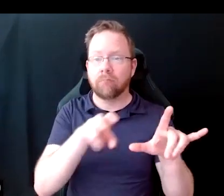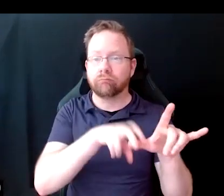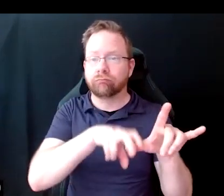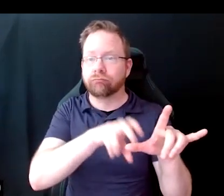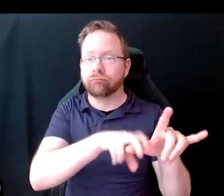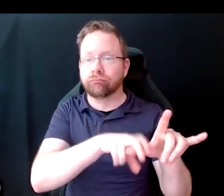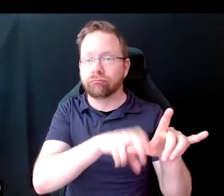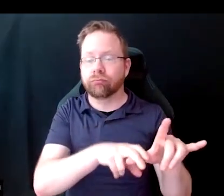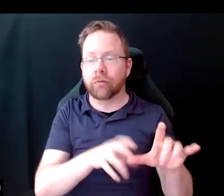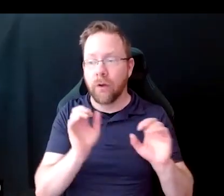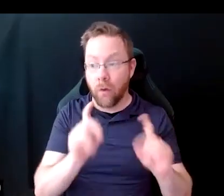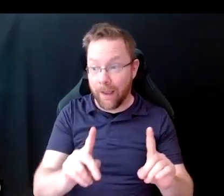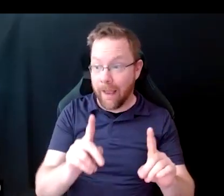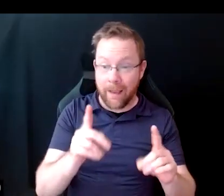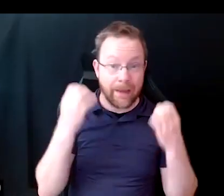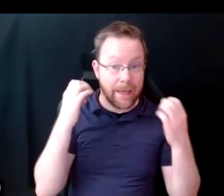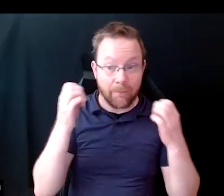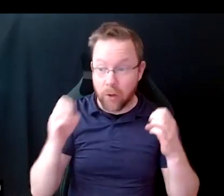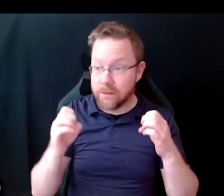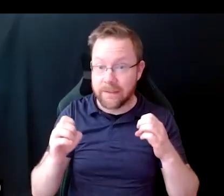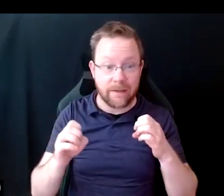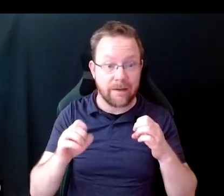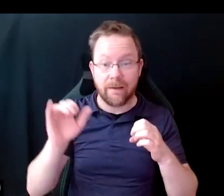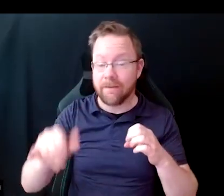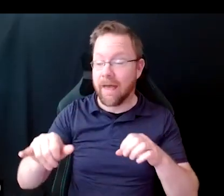and said, "Okay, y'all, it's an emergency. Get out through the overwing exit doors."